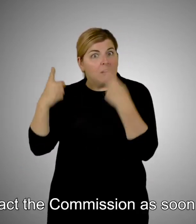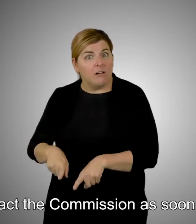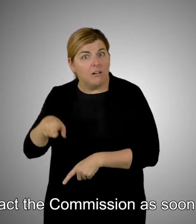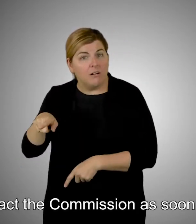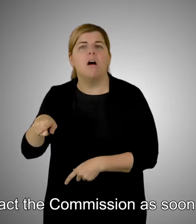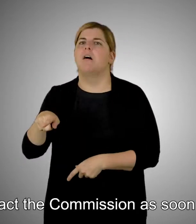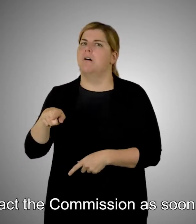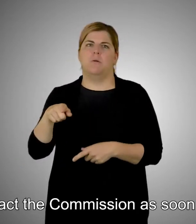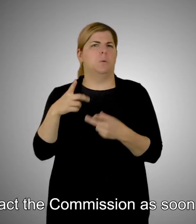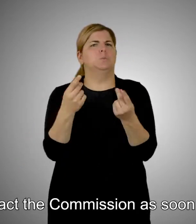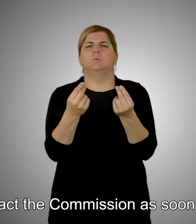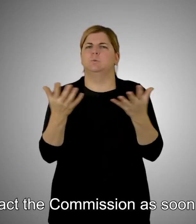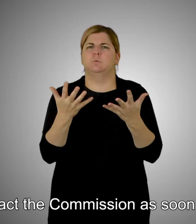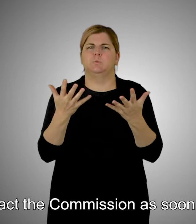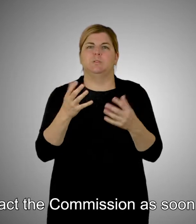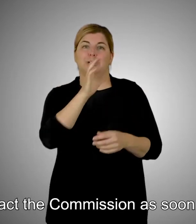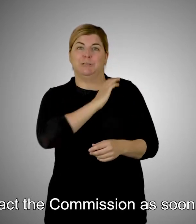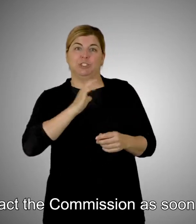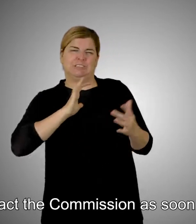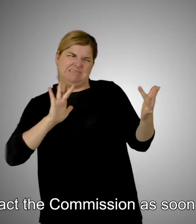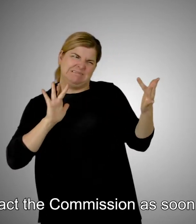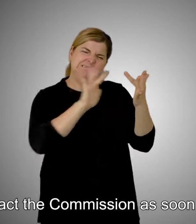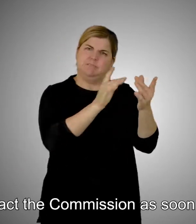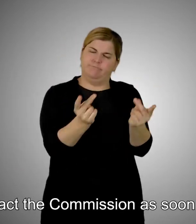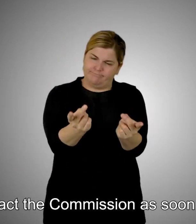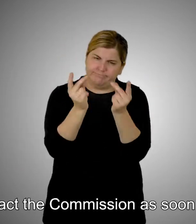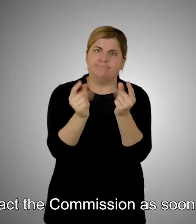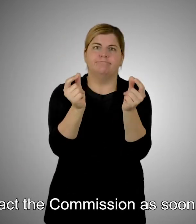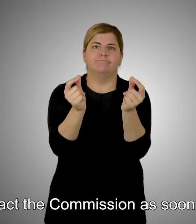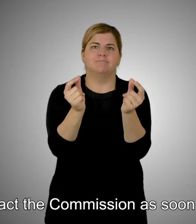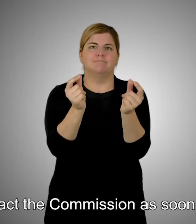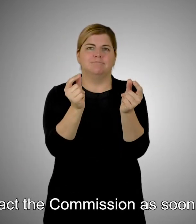Contact the Commission as soon as possible,